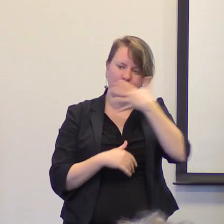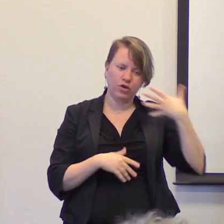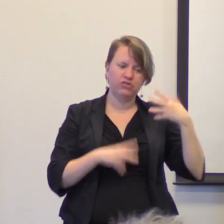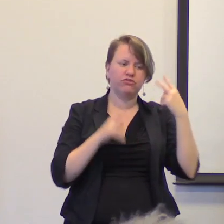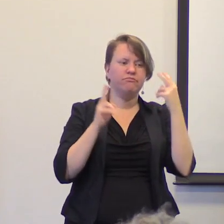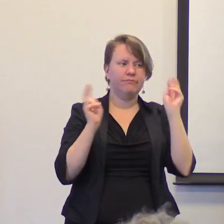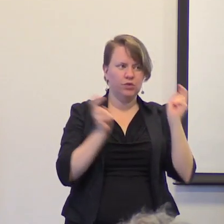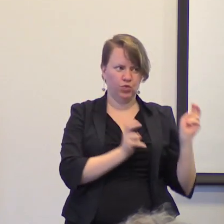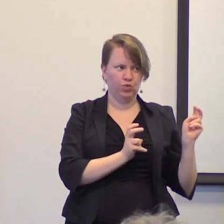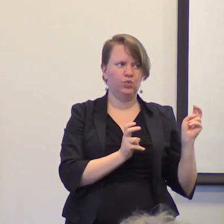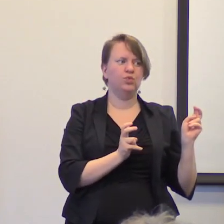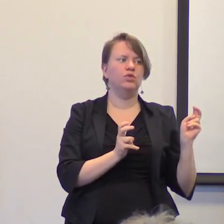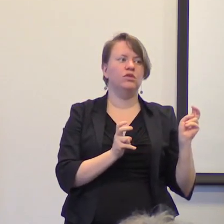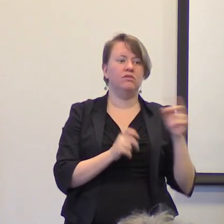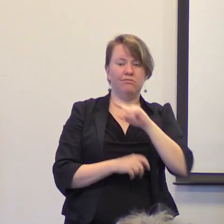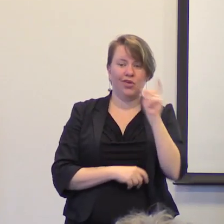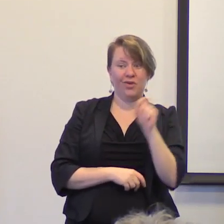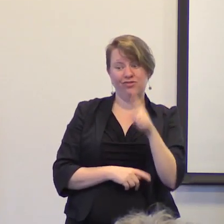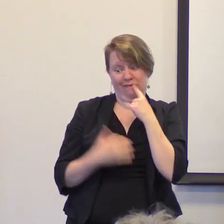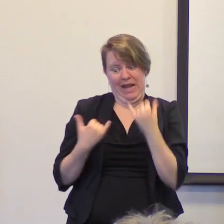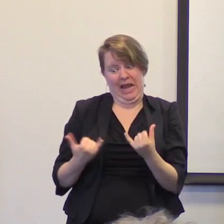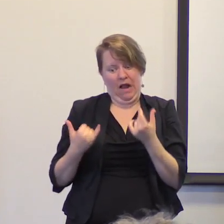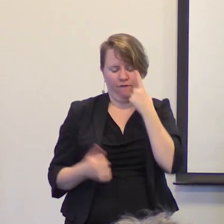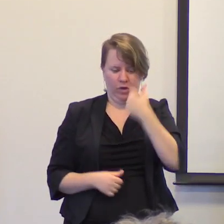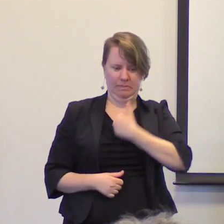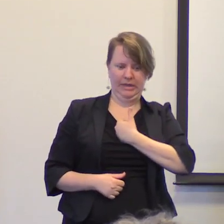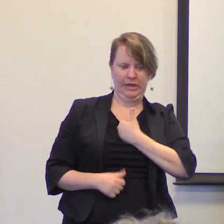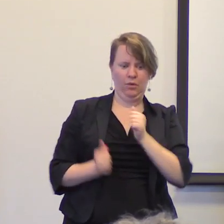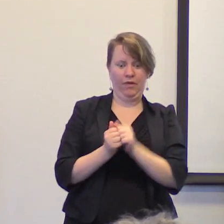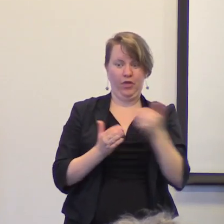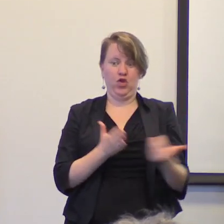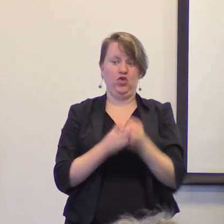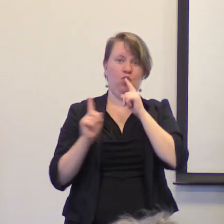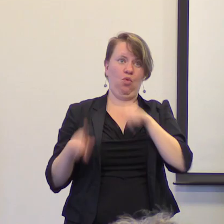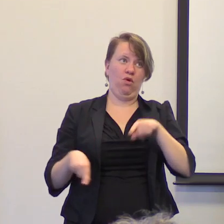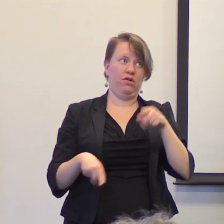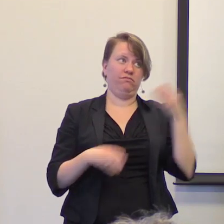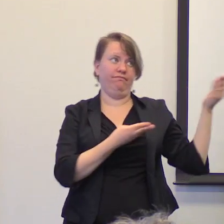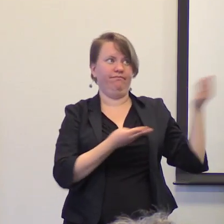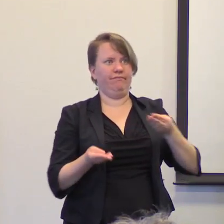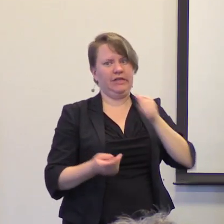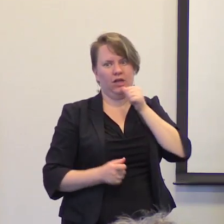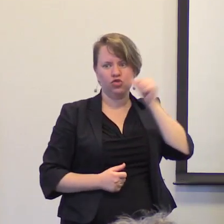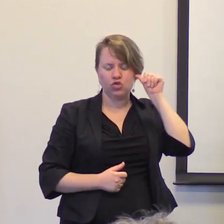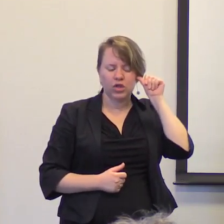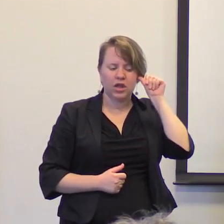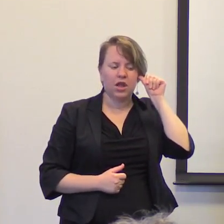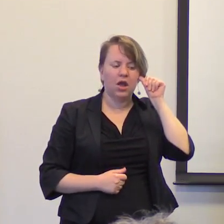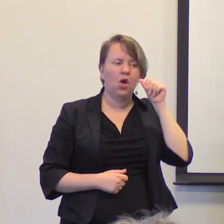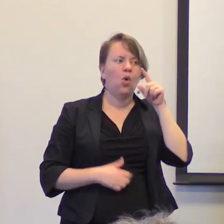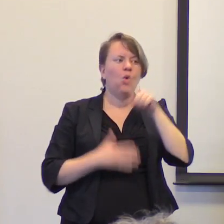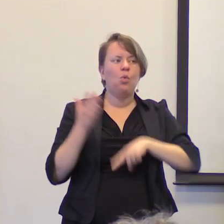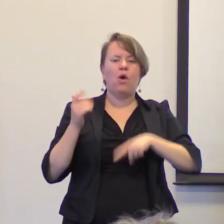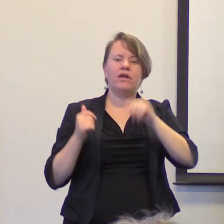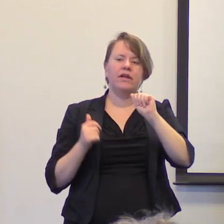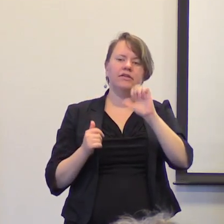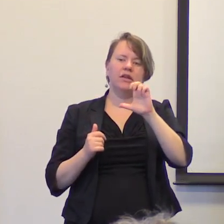The question of the moment for me given the new order yesterday is what is the ACLU thinking